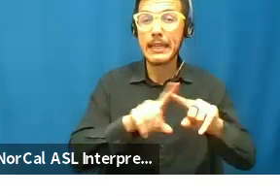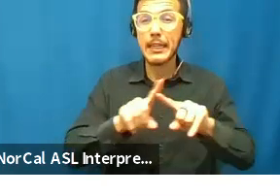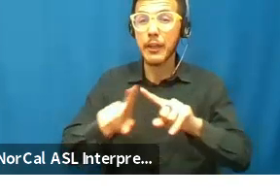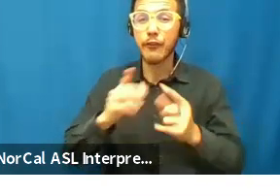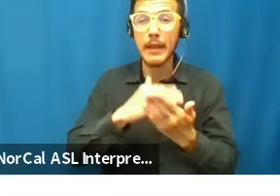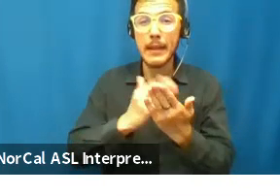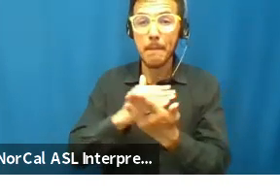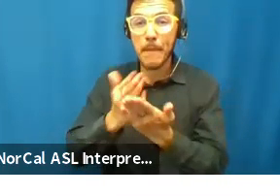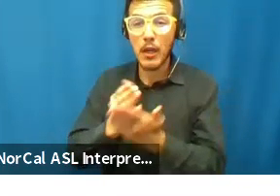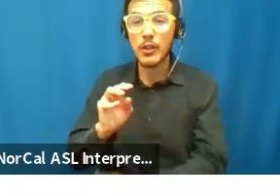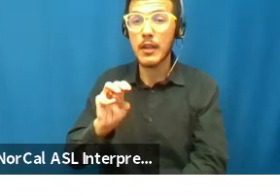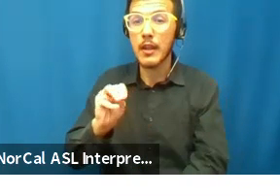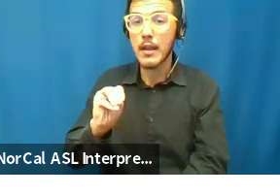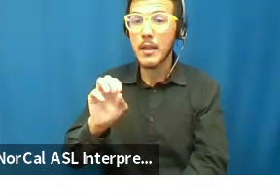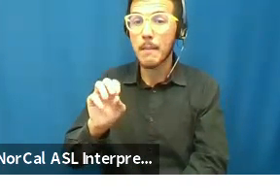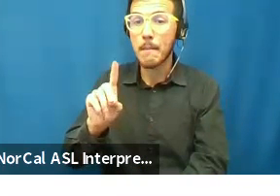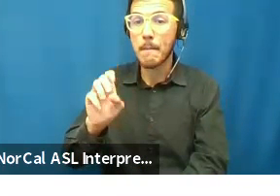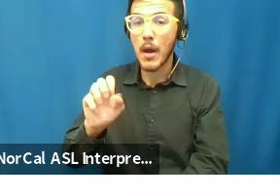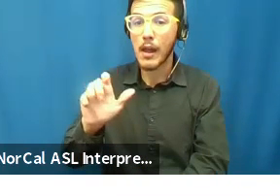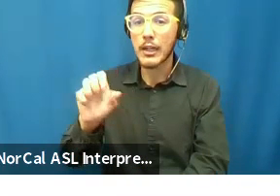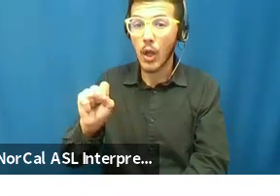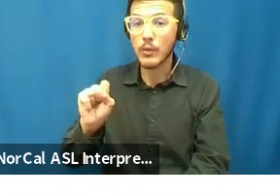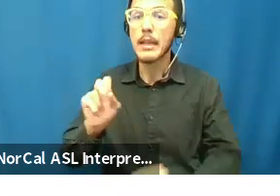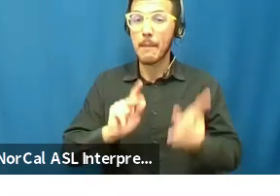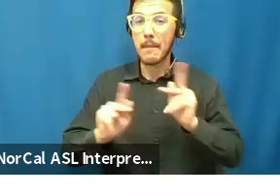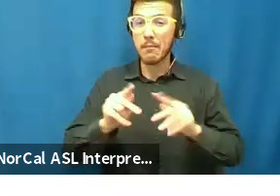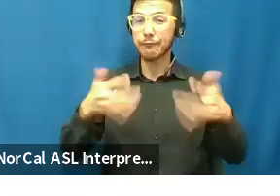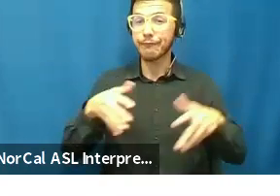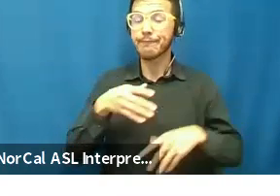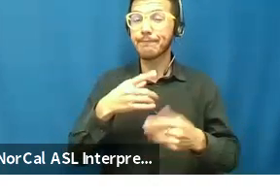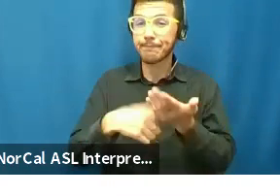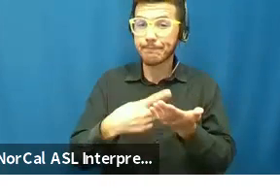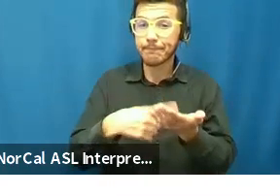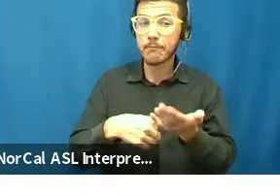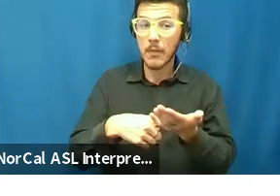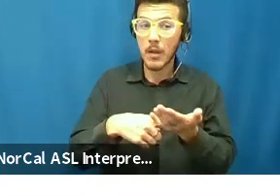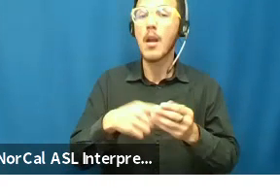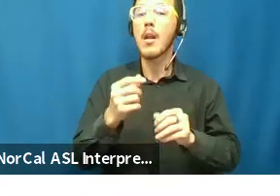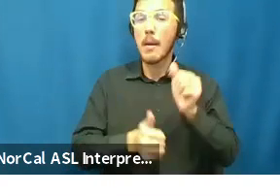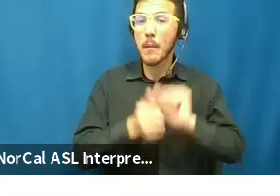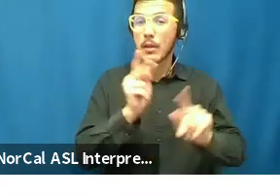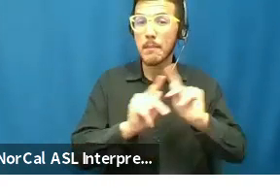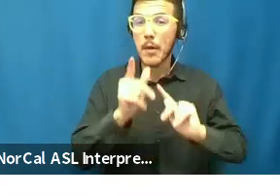discussed. So almost all of the participants we talked to reported that they did not have